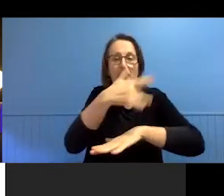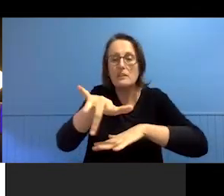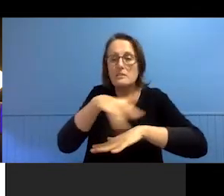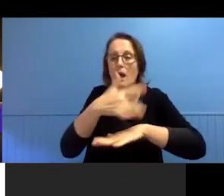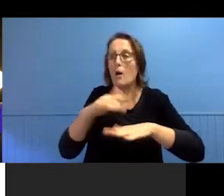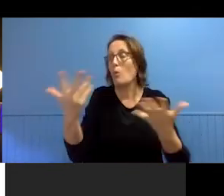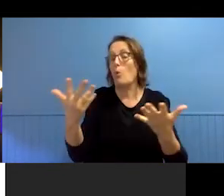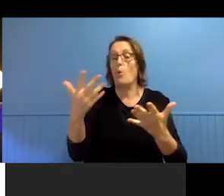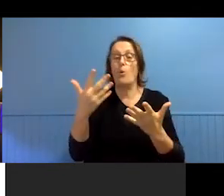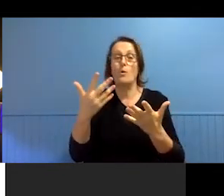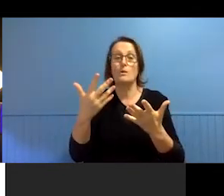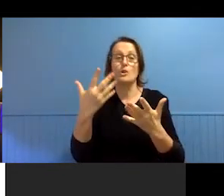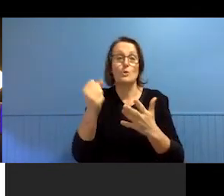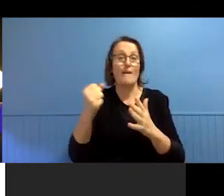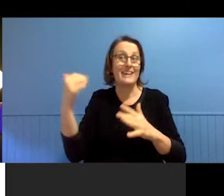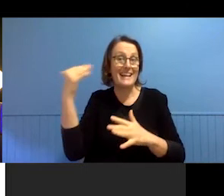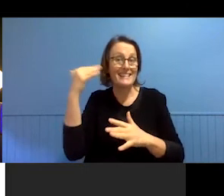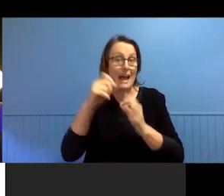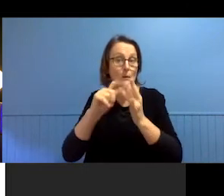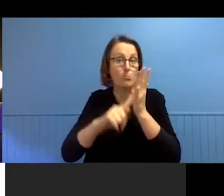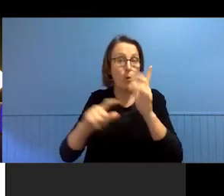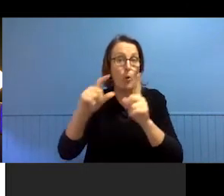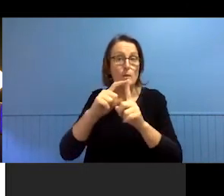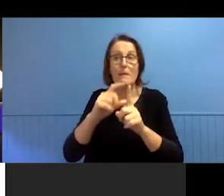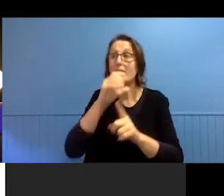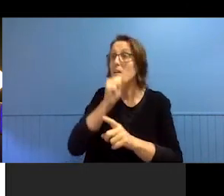got a soundboard and maybe a sound guy who's doing the sound mix, you